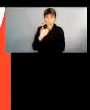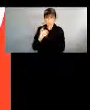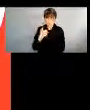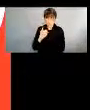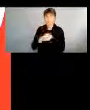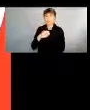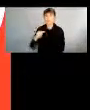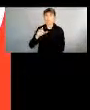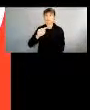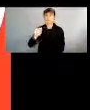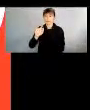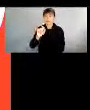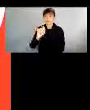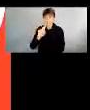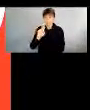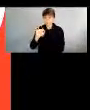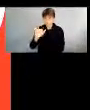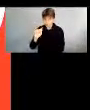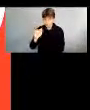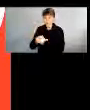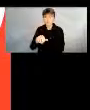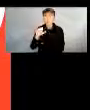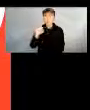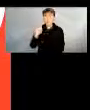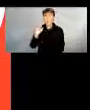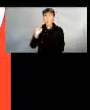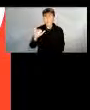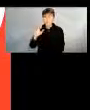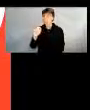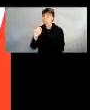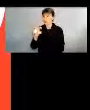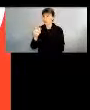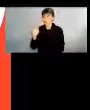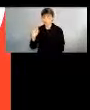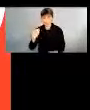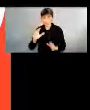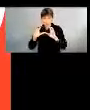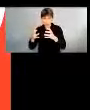First Nation and Stoney Nakoda, comprised of the Chiniki, Bearspaw, and Wesley First